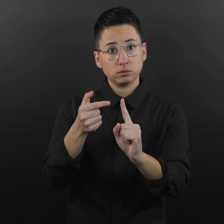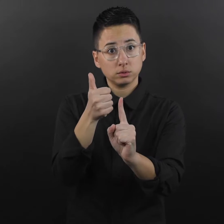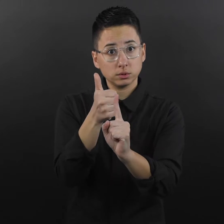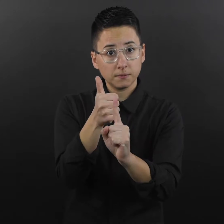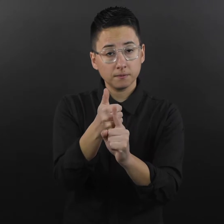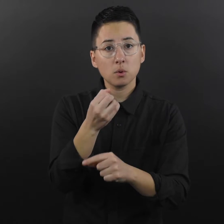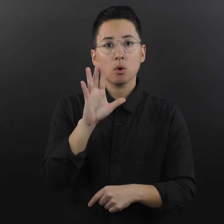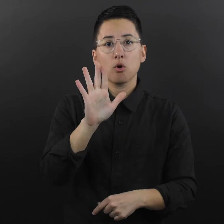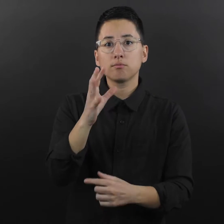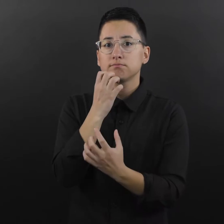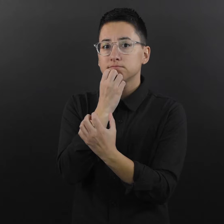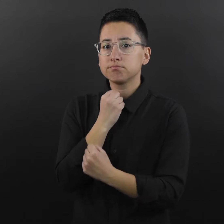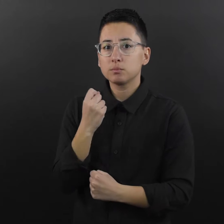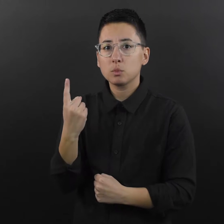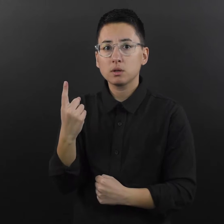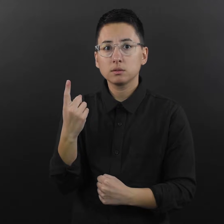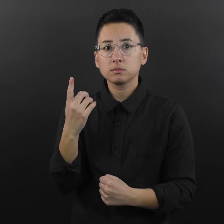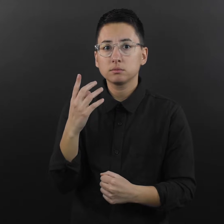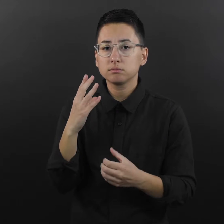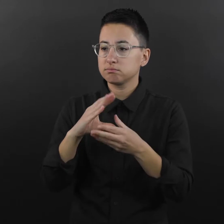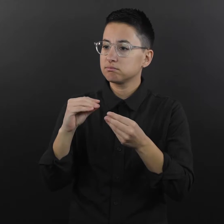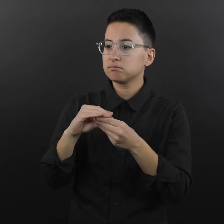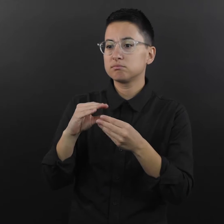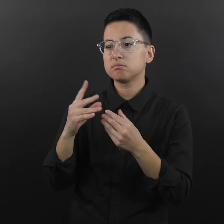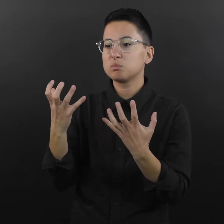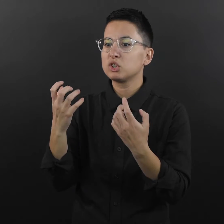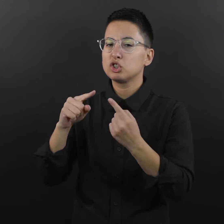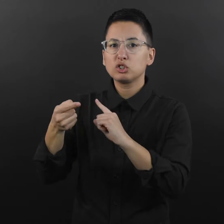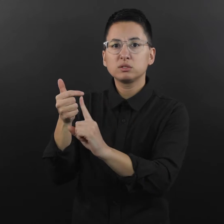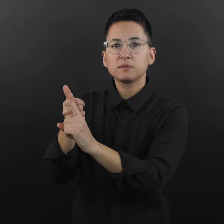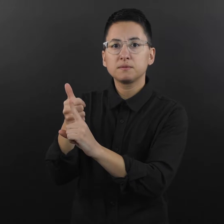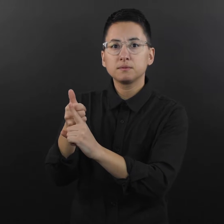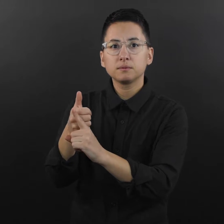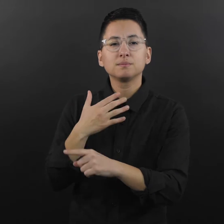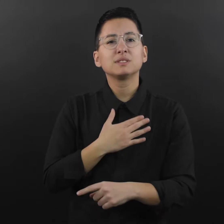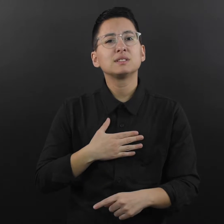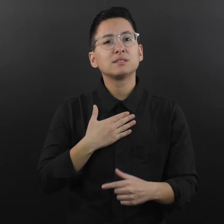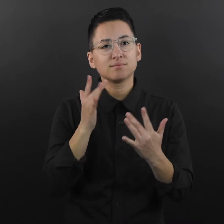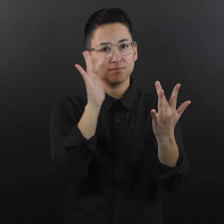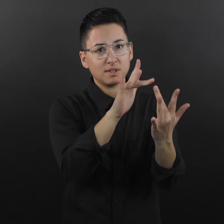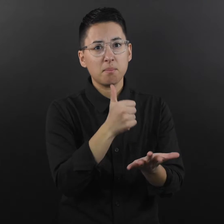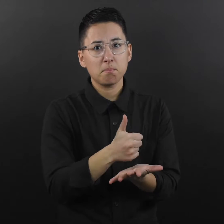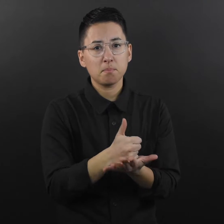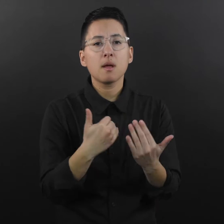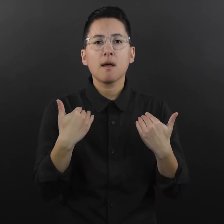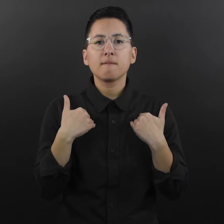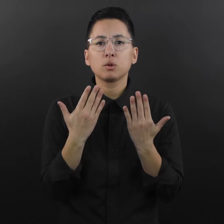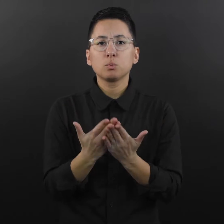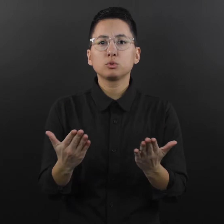one speaks of hurting herself or himself, then please contact one of the resources on the back.